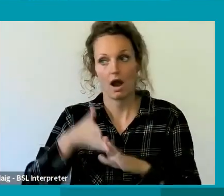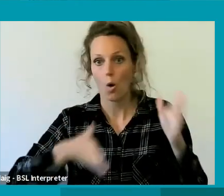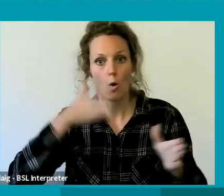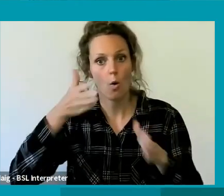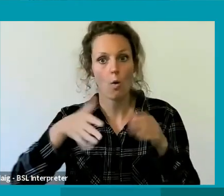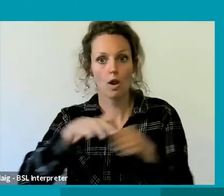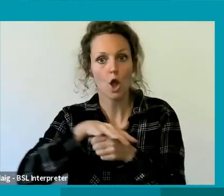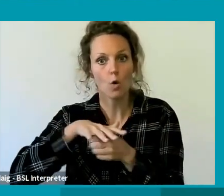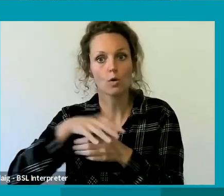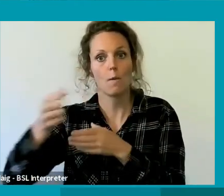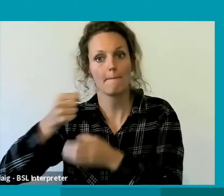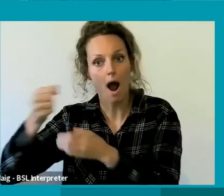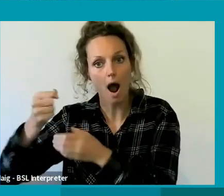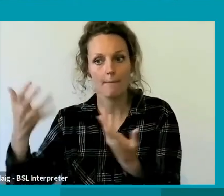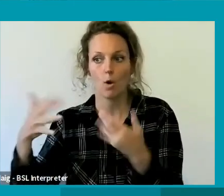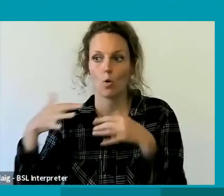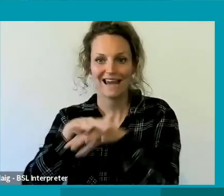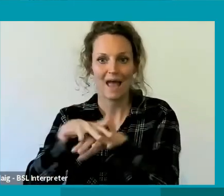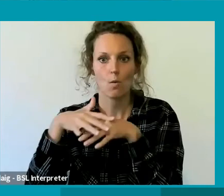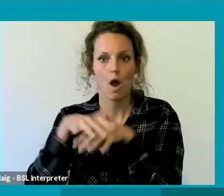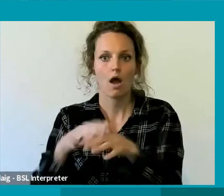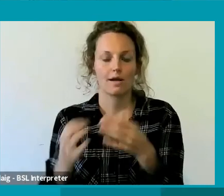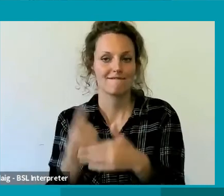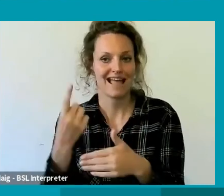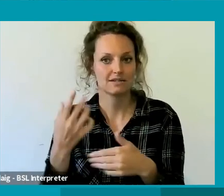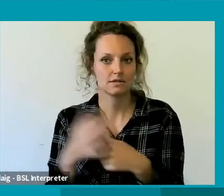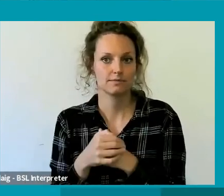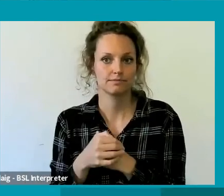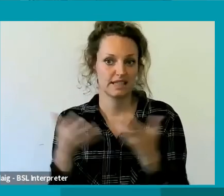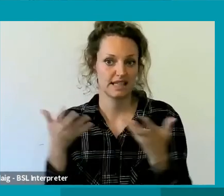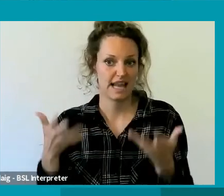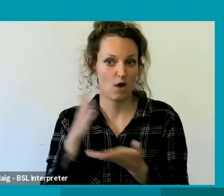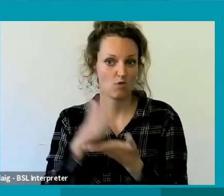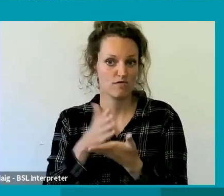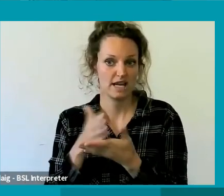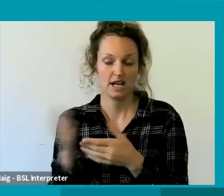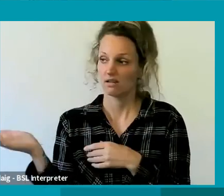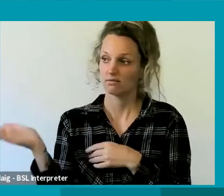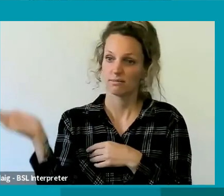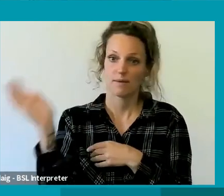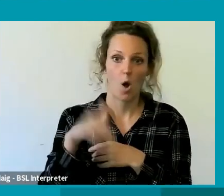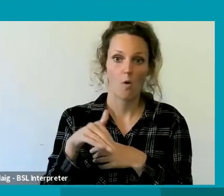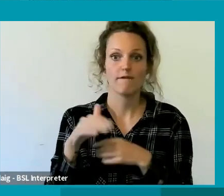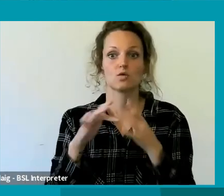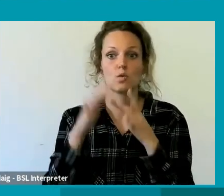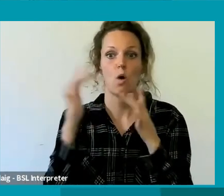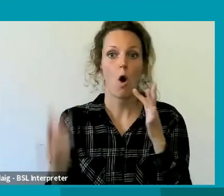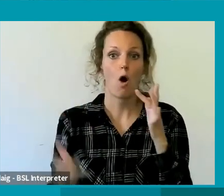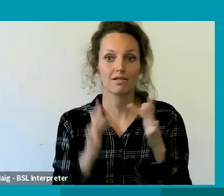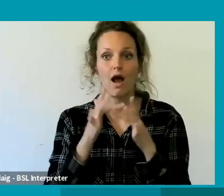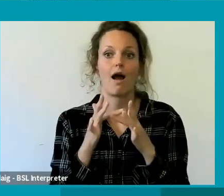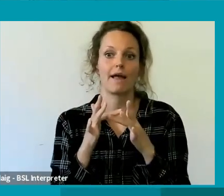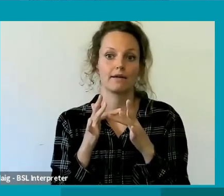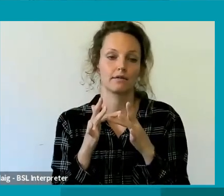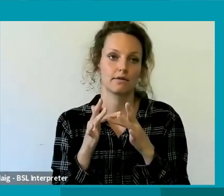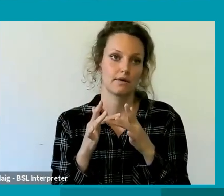get out and go to the local pool. But go to a networking event and actually now it's all about online.